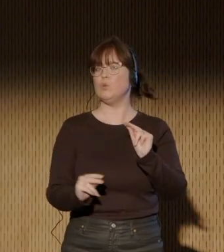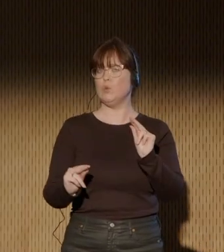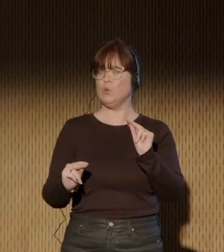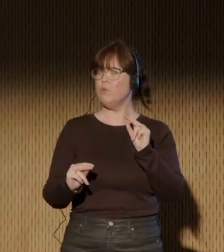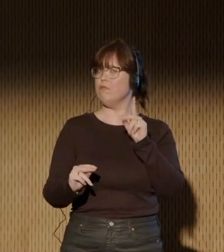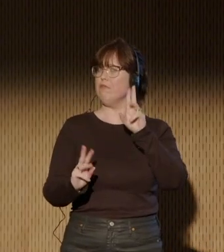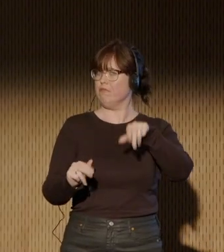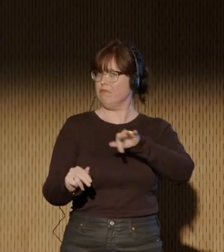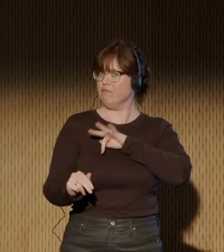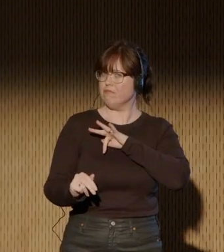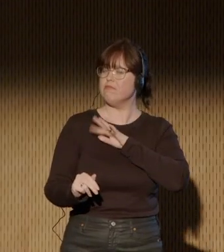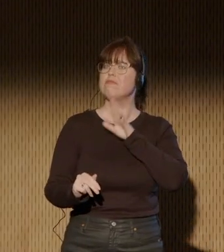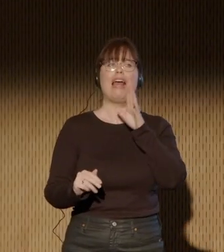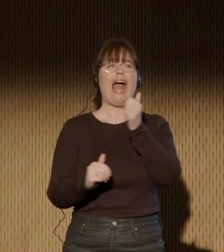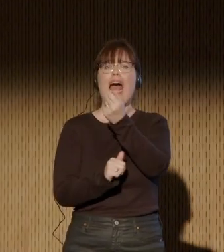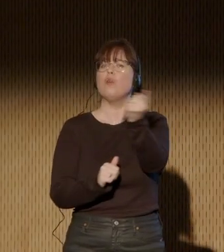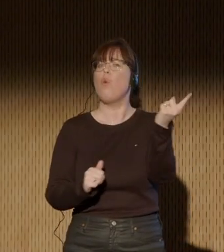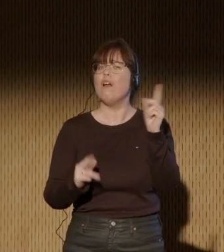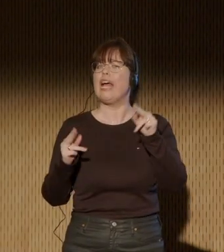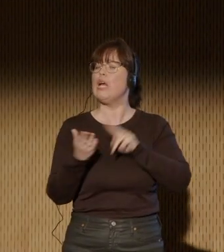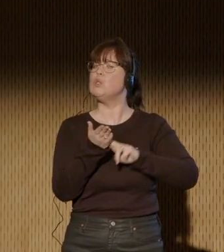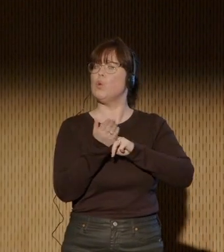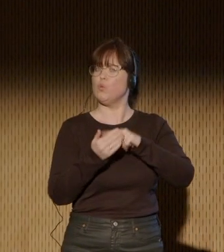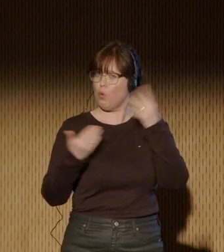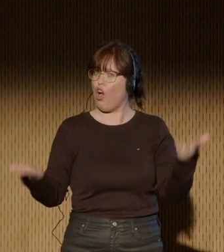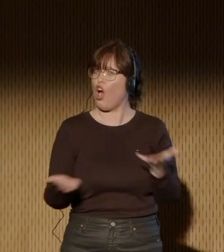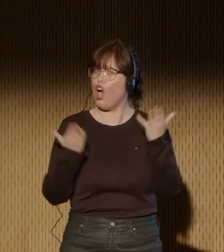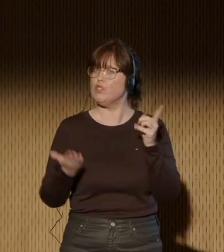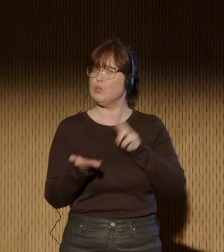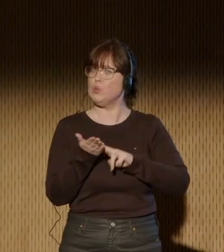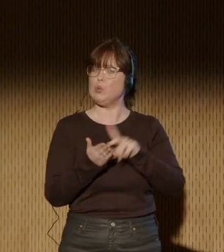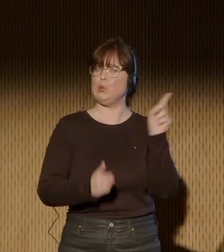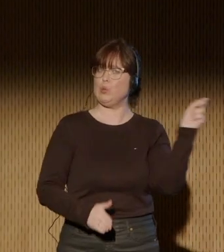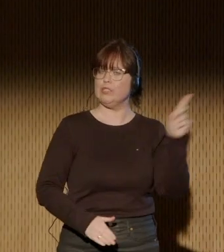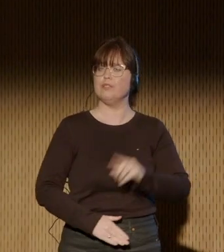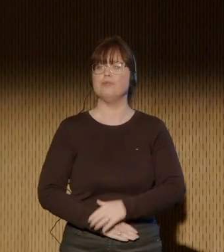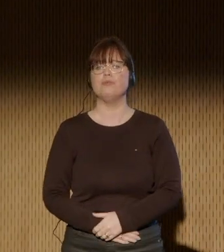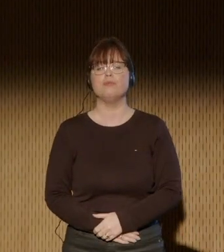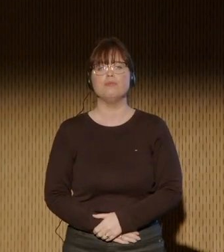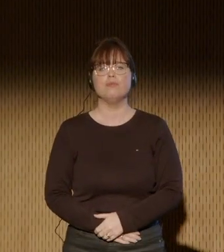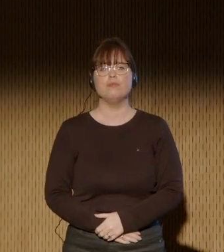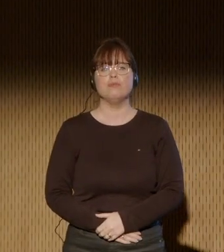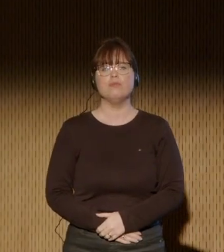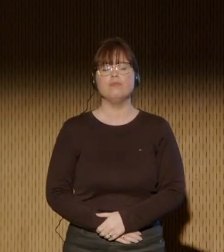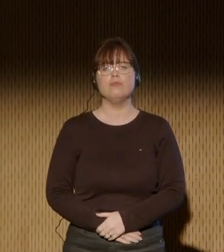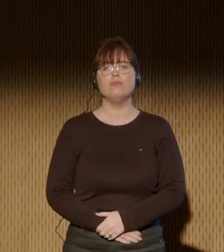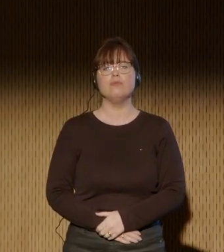be used by anybody, and we'd be encouraging people to use it and to think about using it on